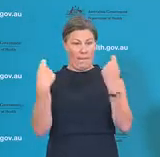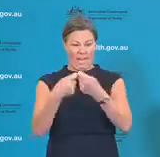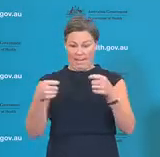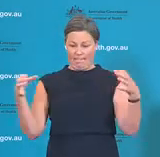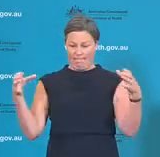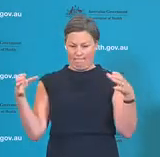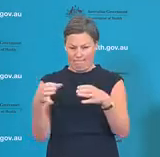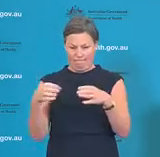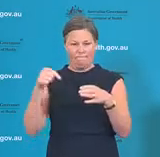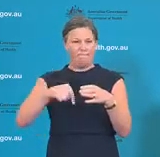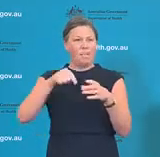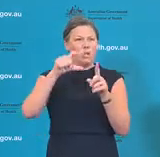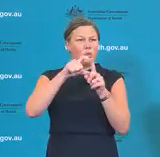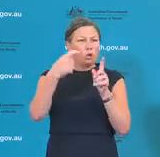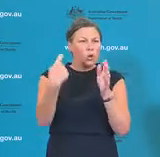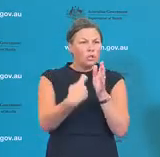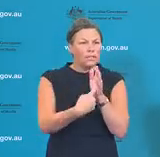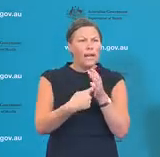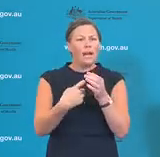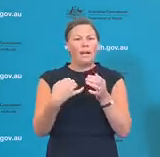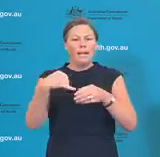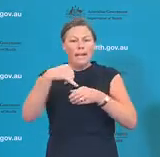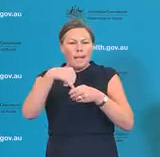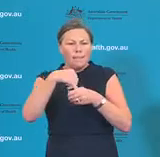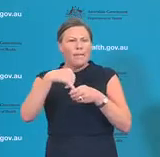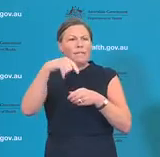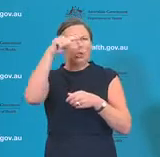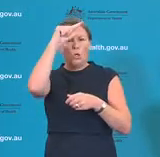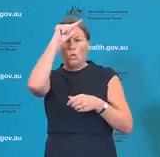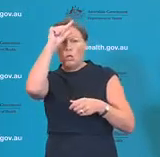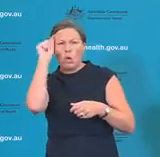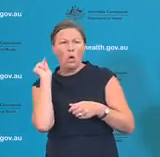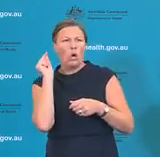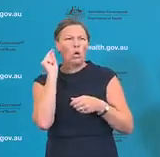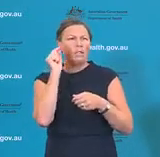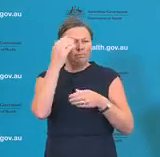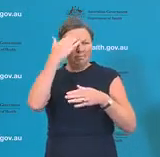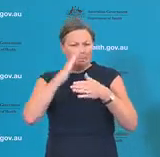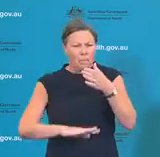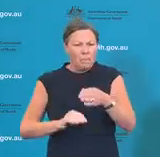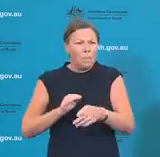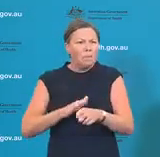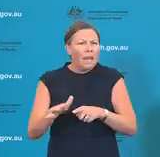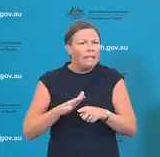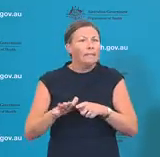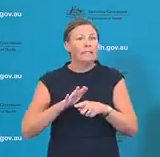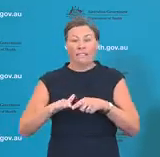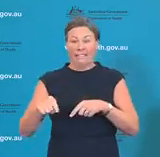doctors, nurses, pharmacists, pathologists, a whole range of people who